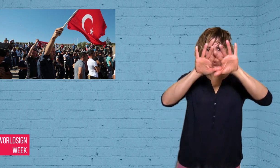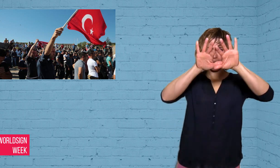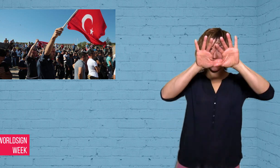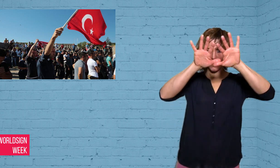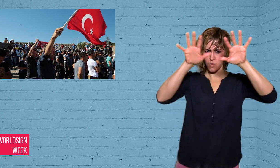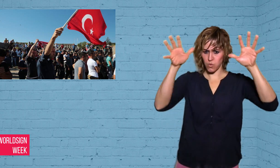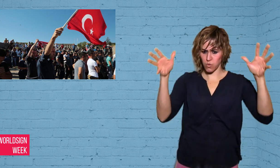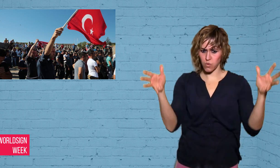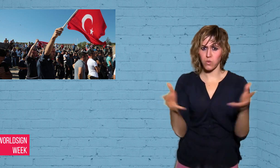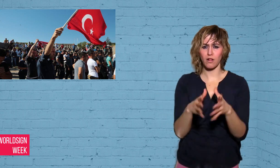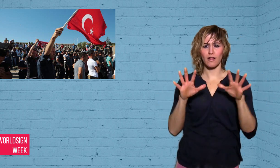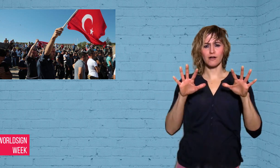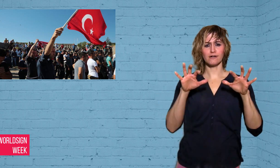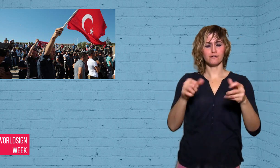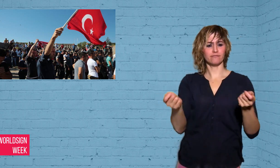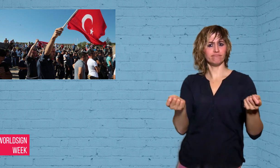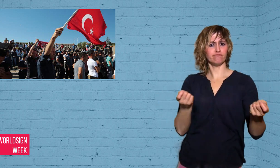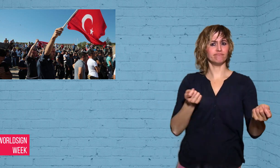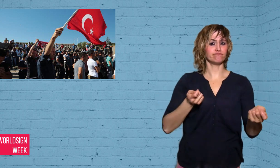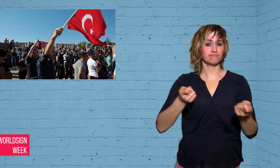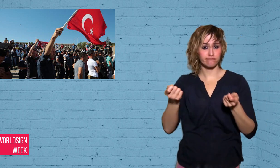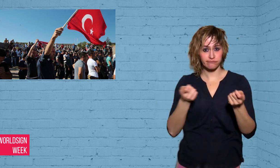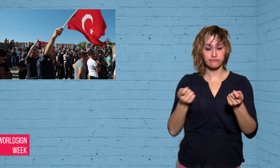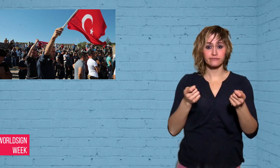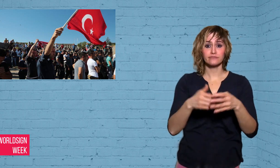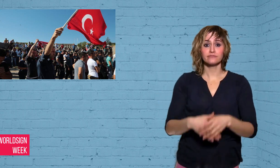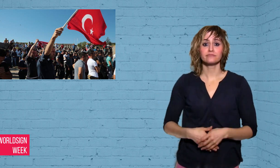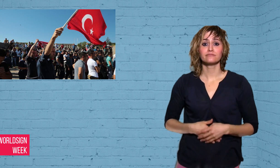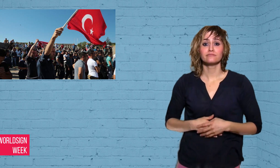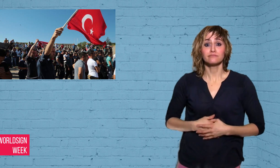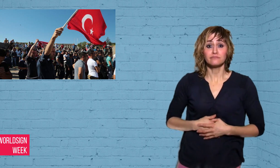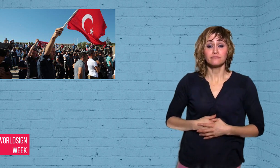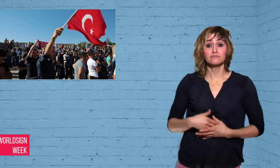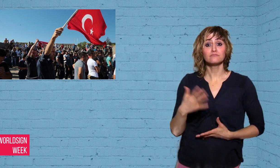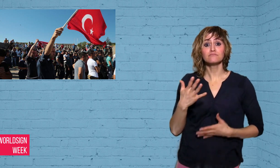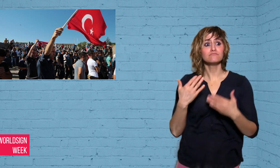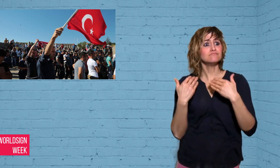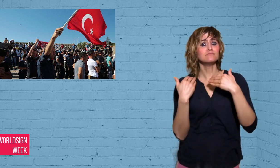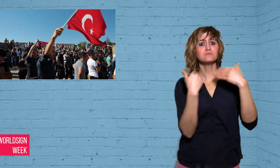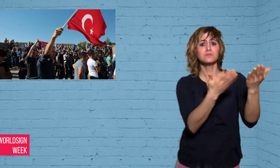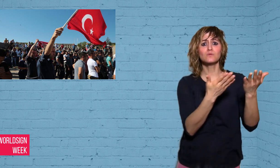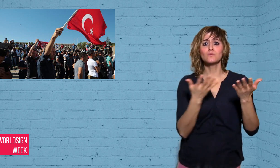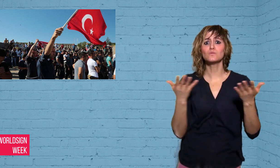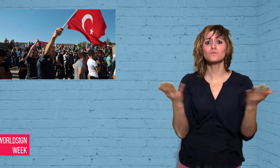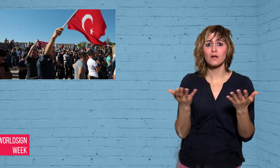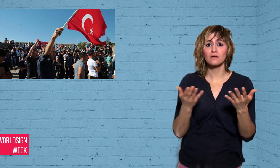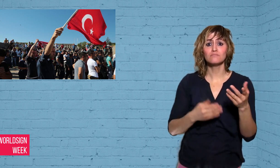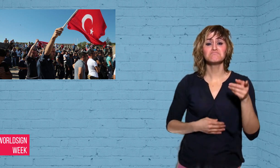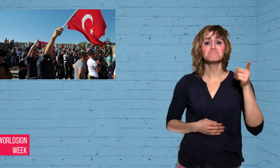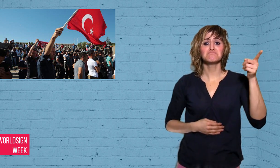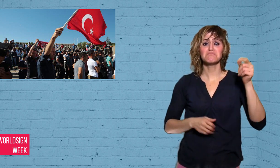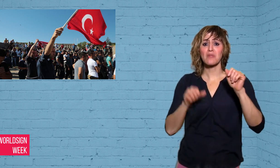dissolve Parliament if he wanted and